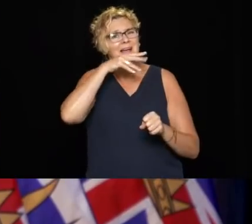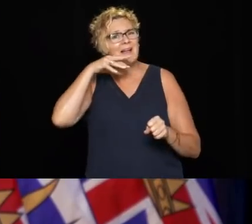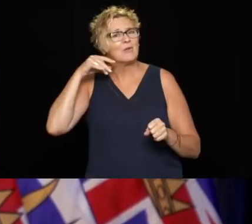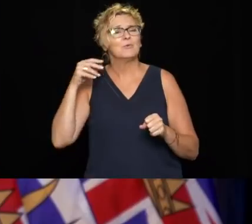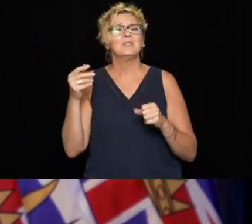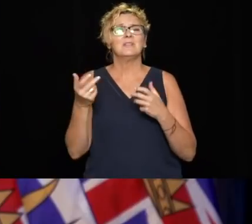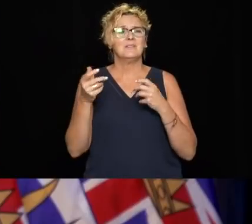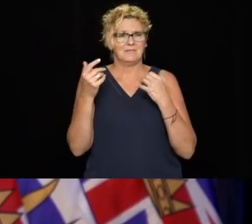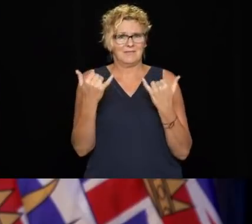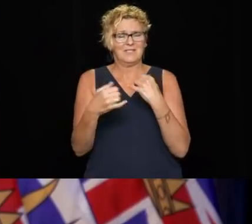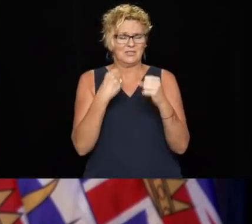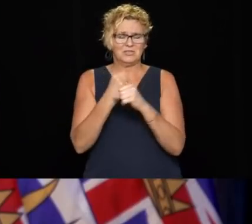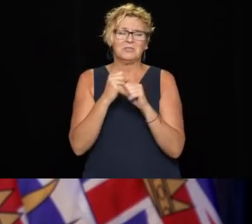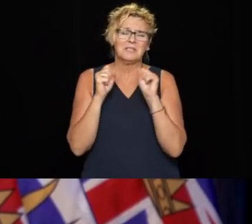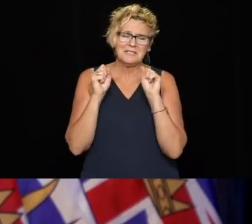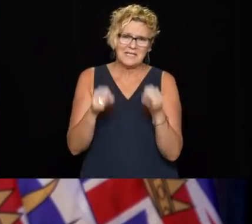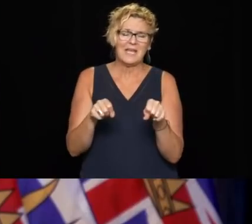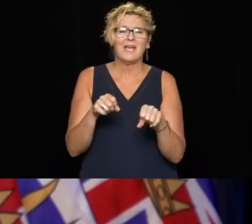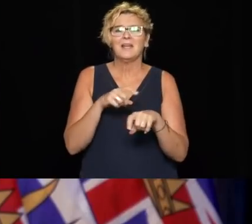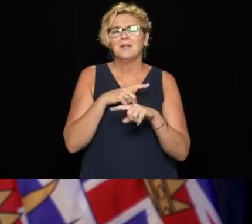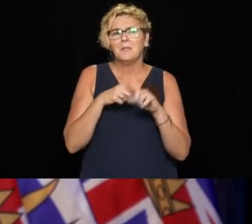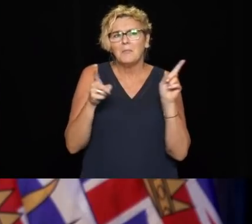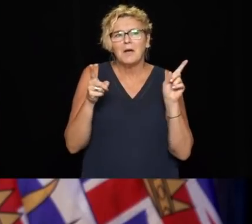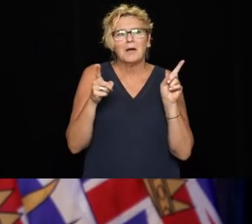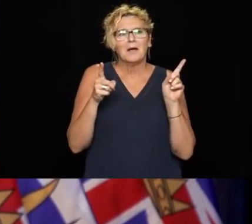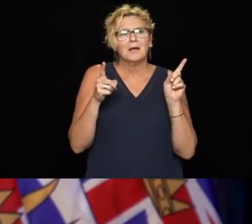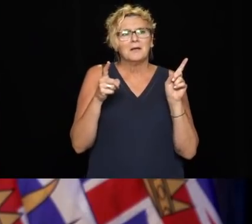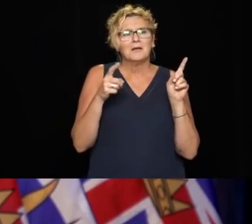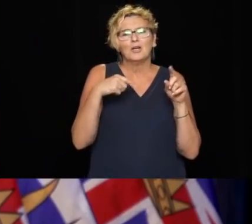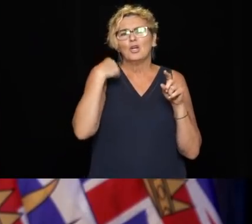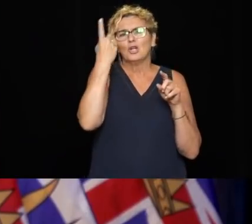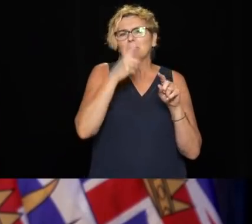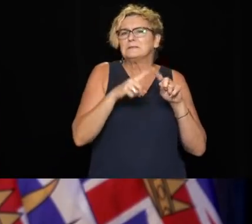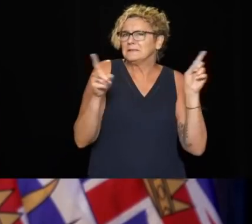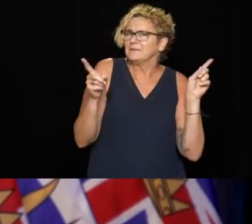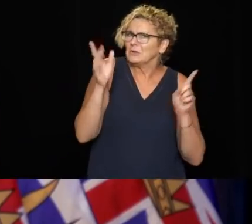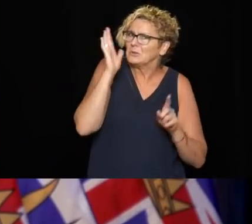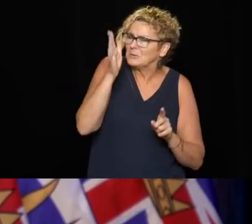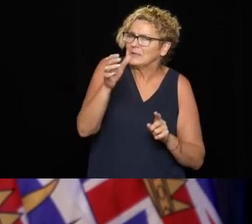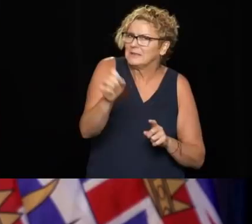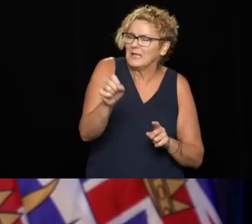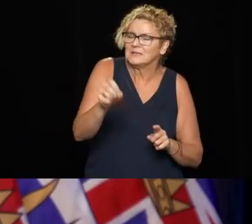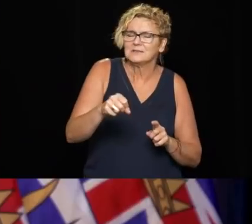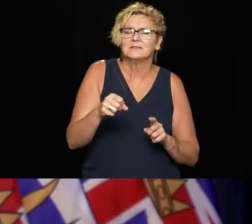to me, I have gone dozens of questions when I was talking to young people in the school and a